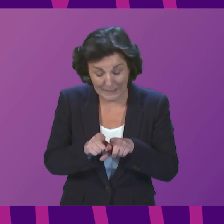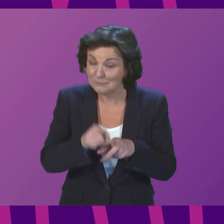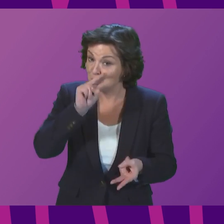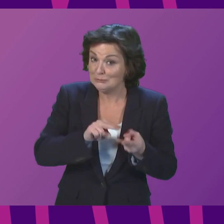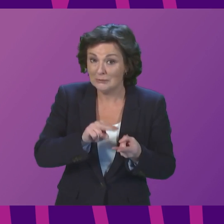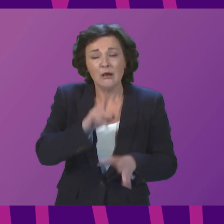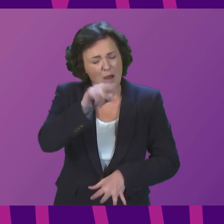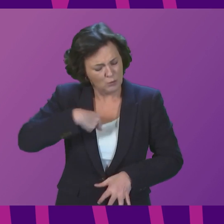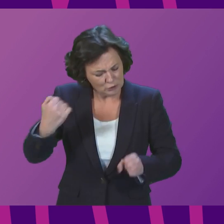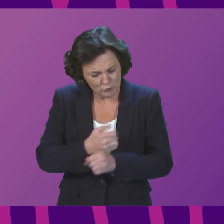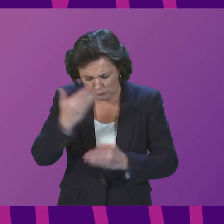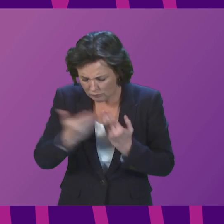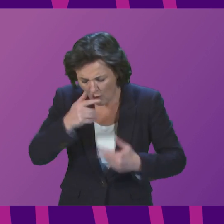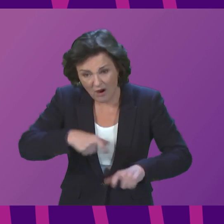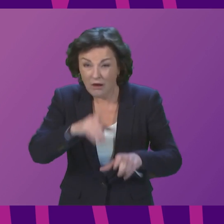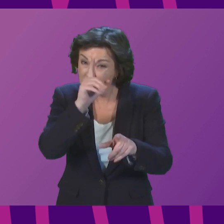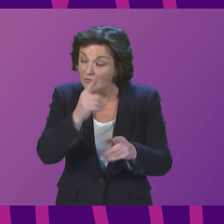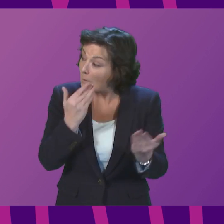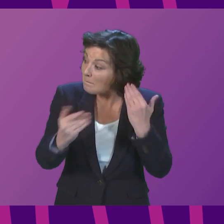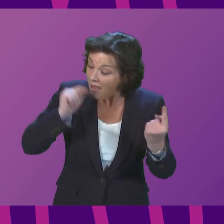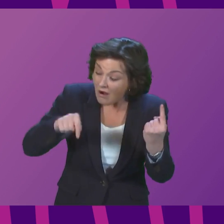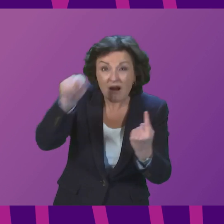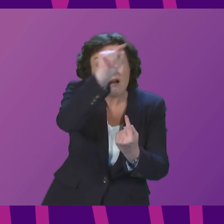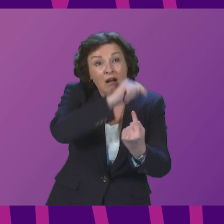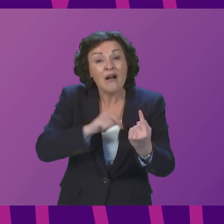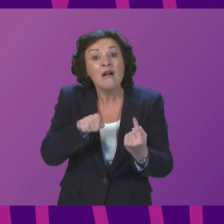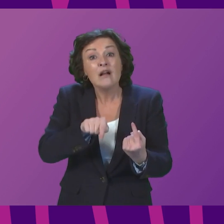We do far more of that than any other Government across these islands.